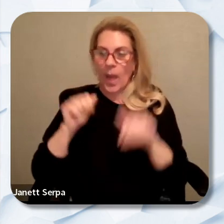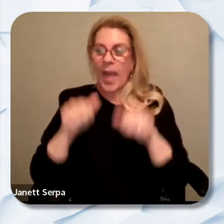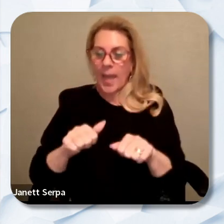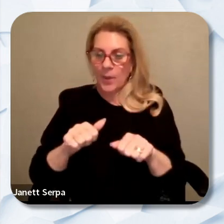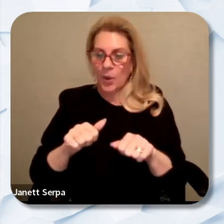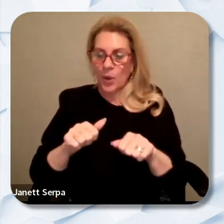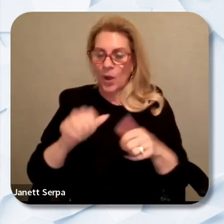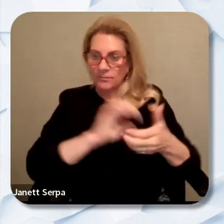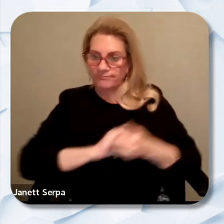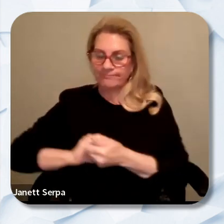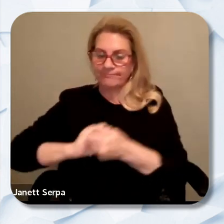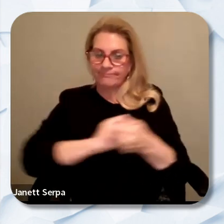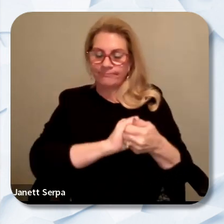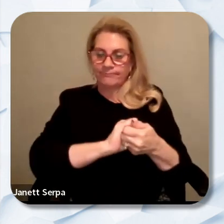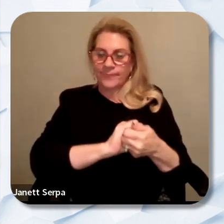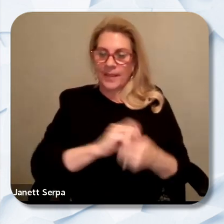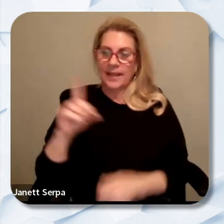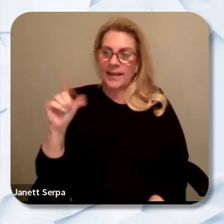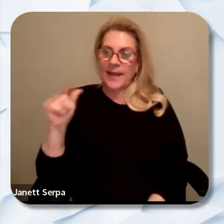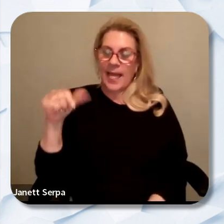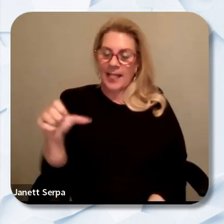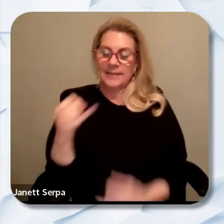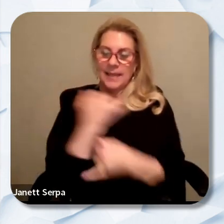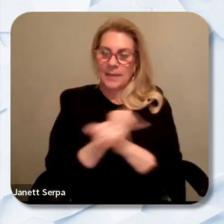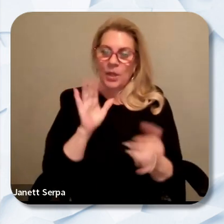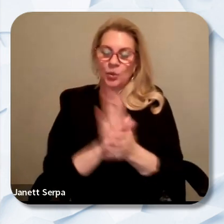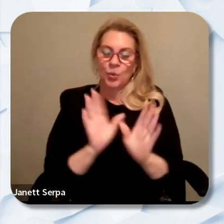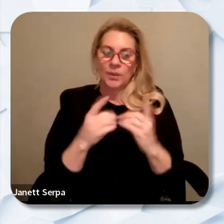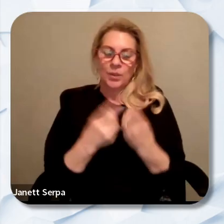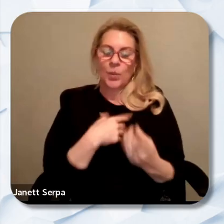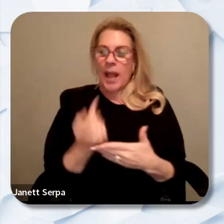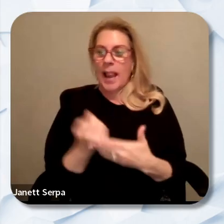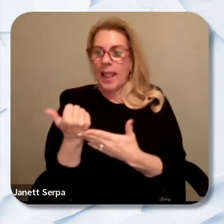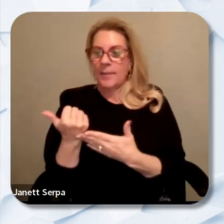collective as Dallas Independent School District we were able to eliminate out of school suspension